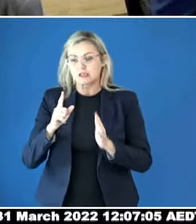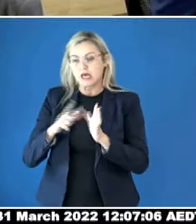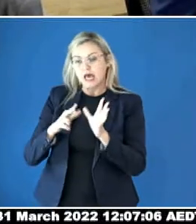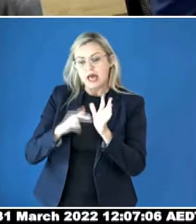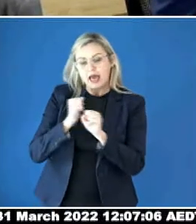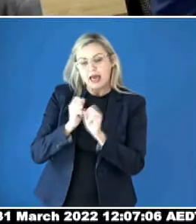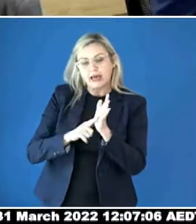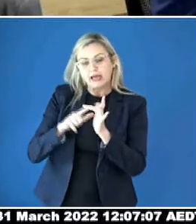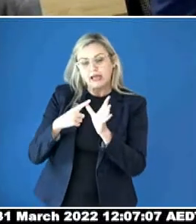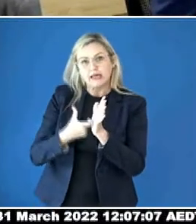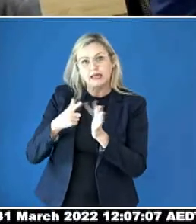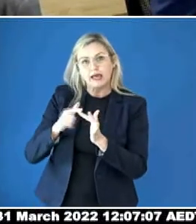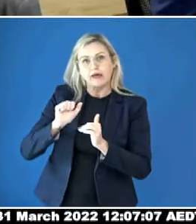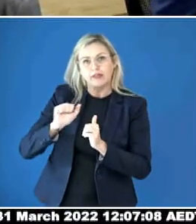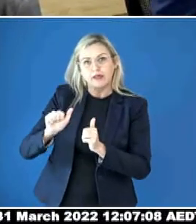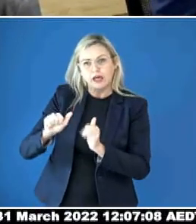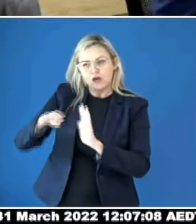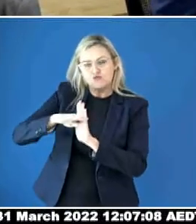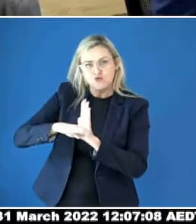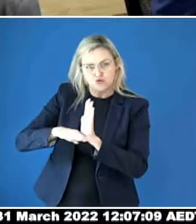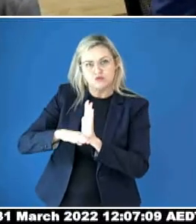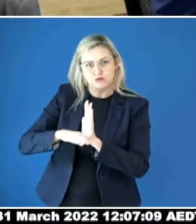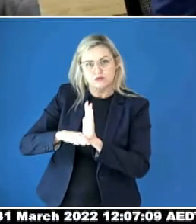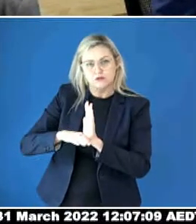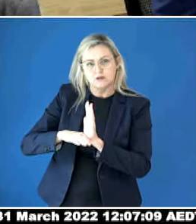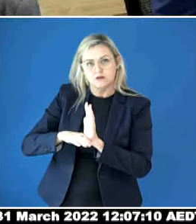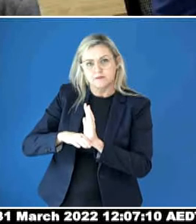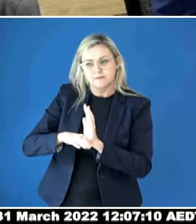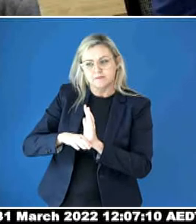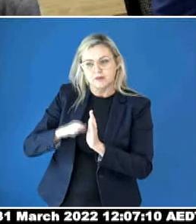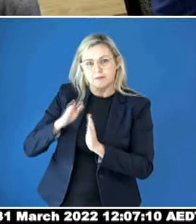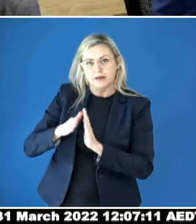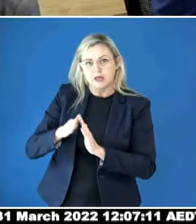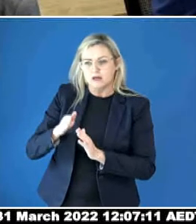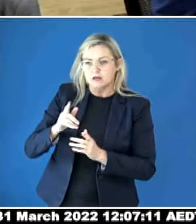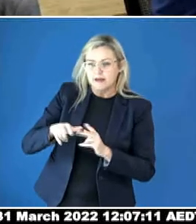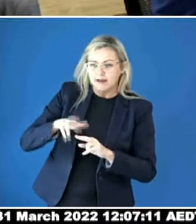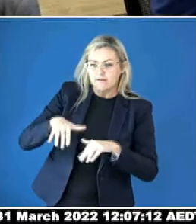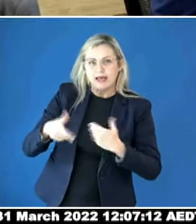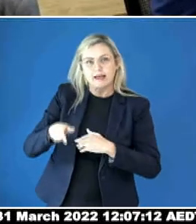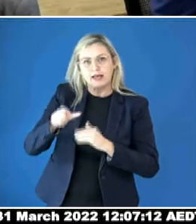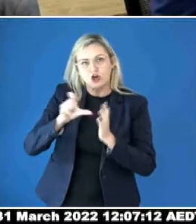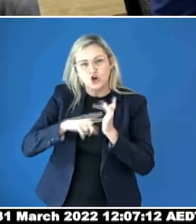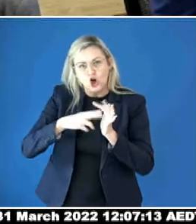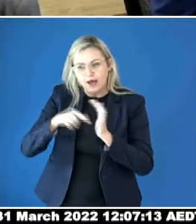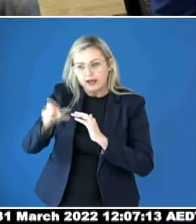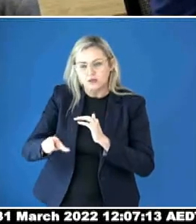practice to recommend that clients or their families report to police,